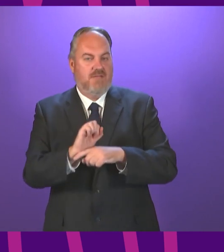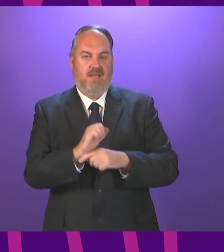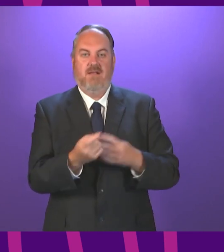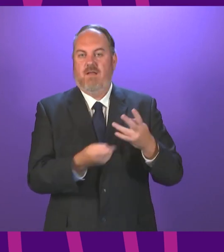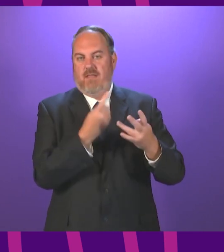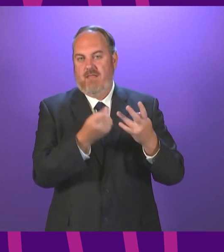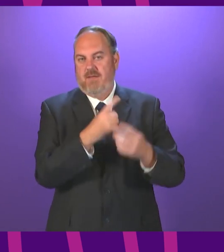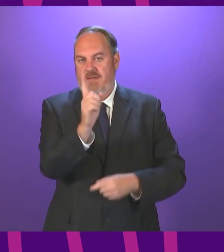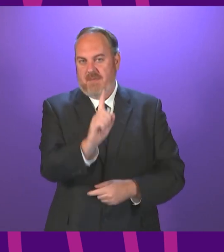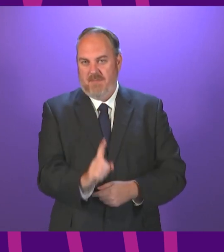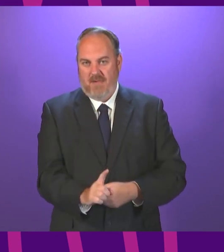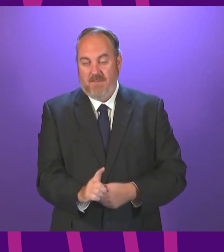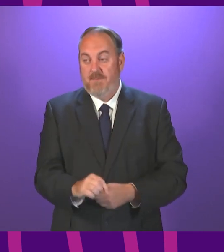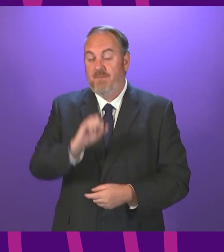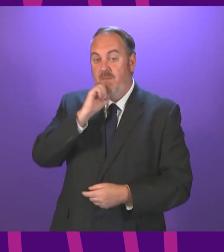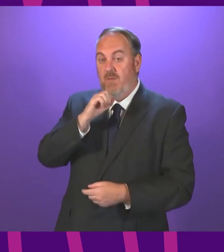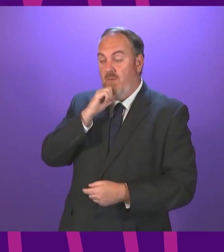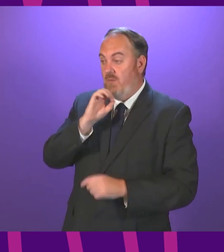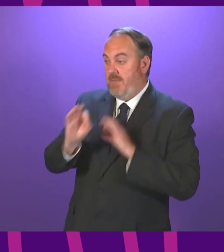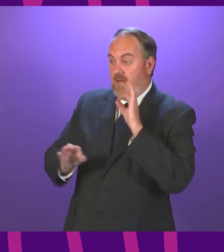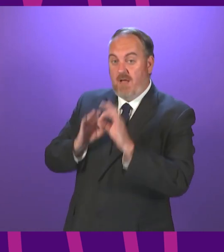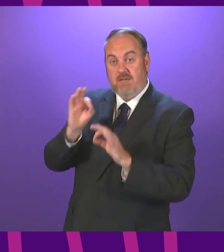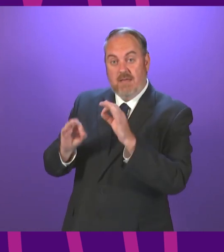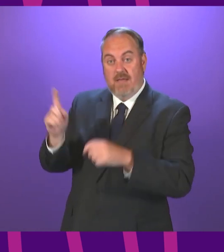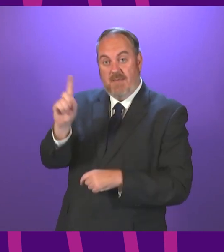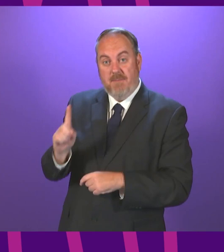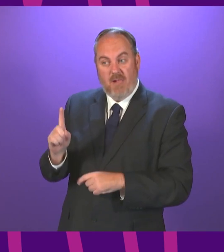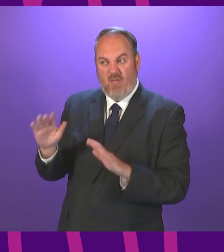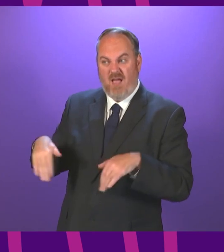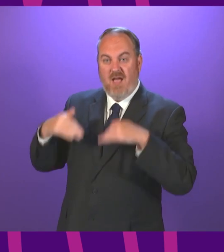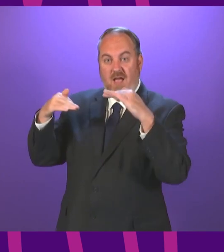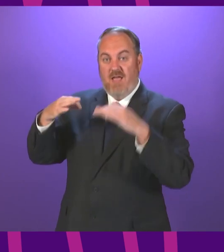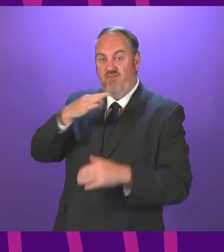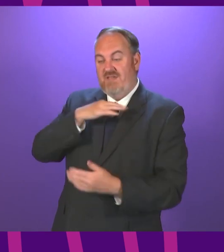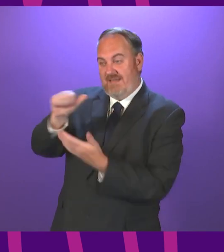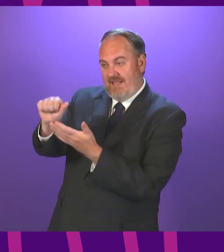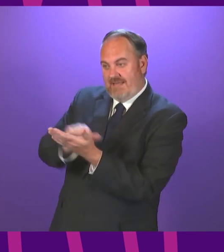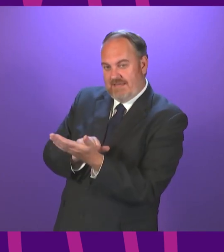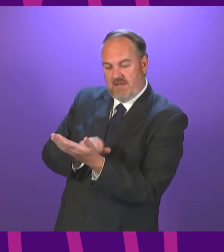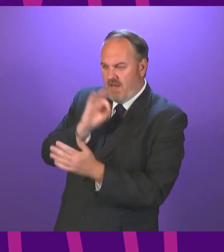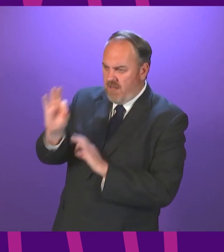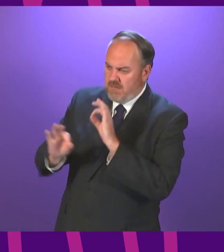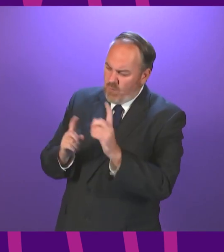This week, we are launching a survey for people on the highest-risk list to tell us what additional support you might need,